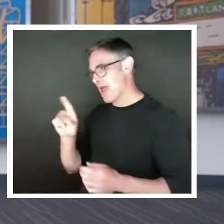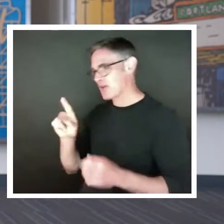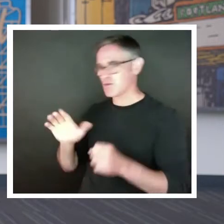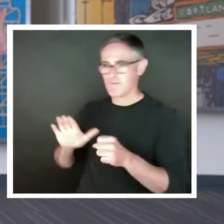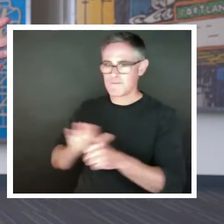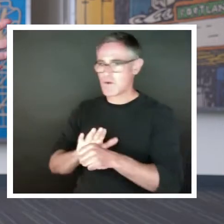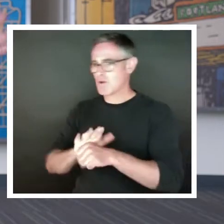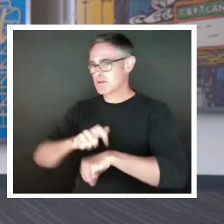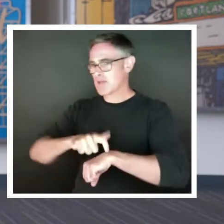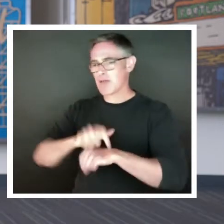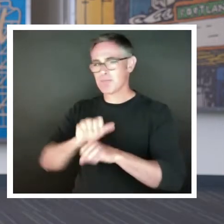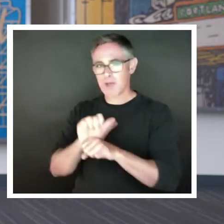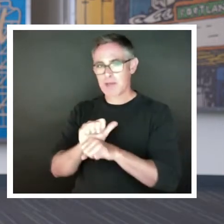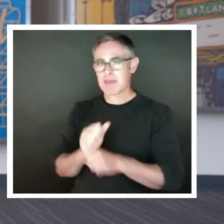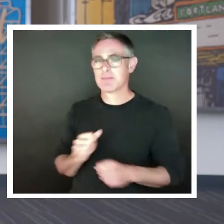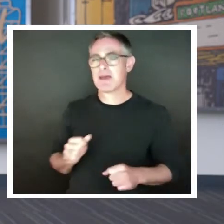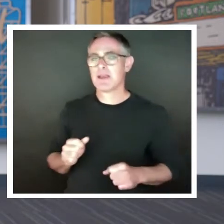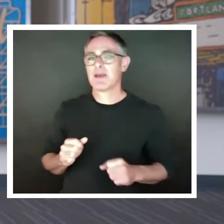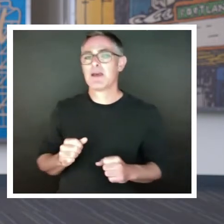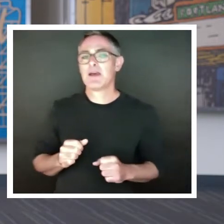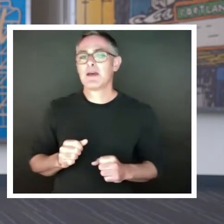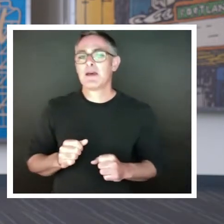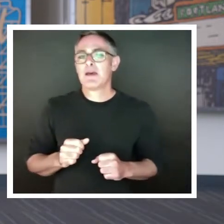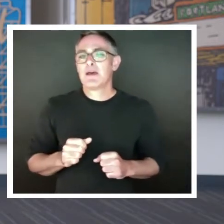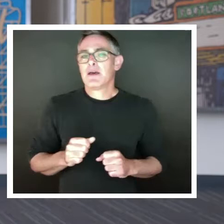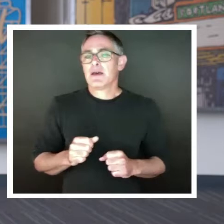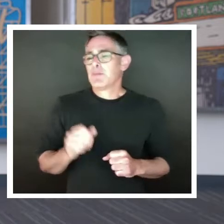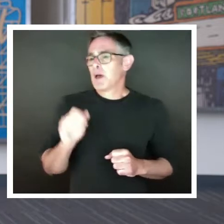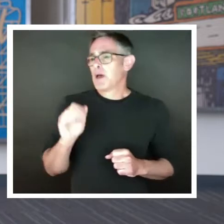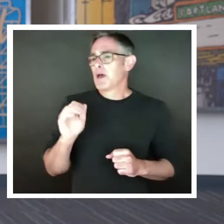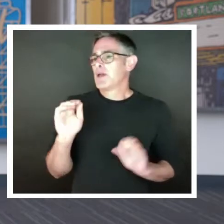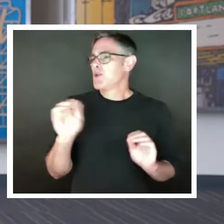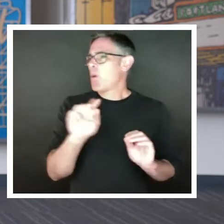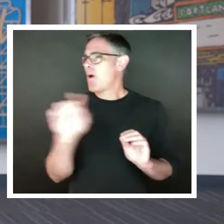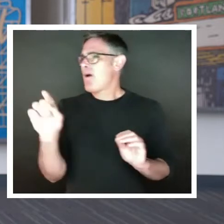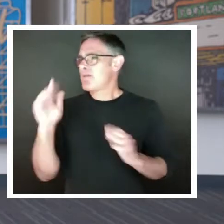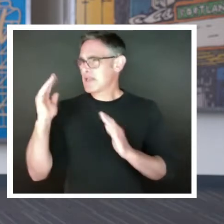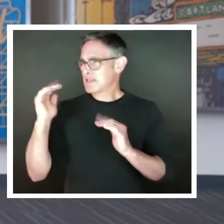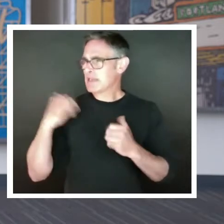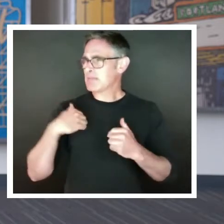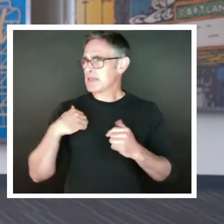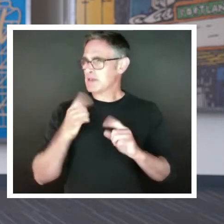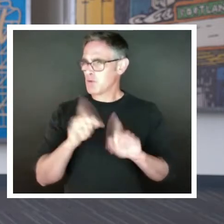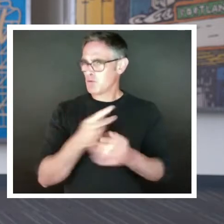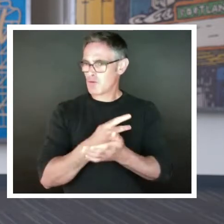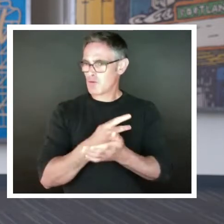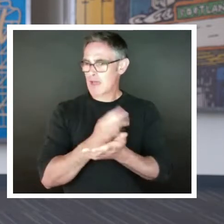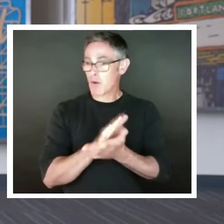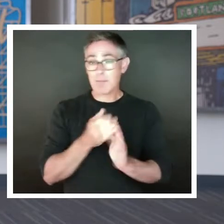And no one really expected me to go to grad school. Before I went back to school, I had been a florist,